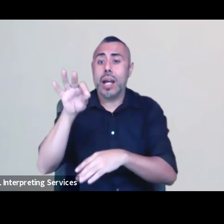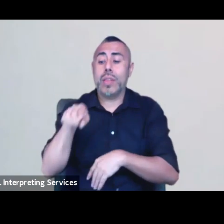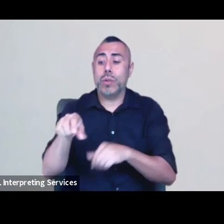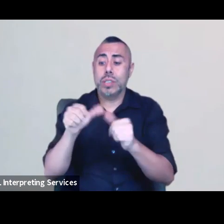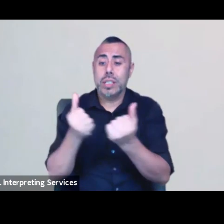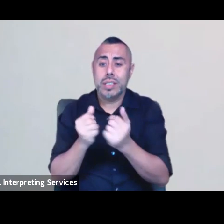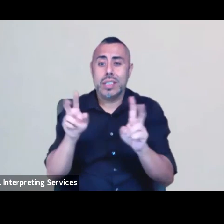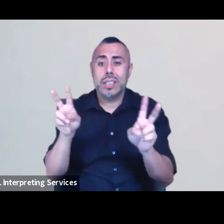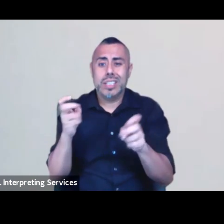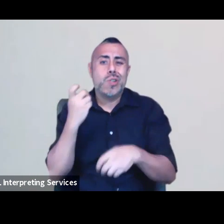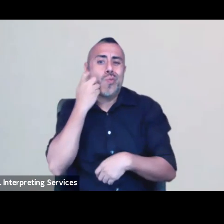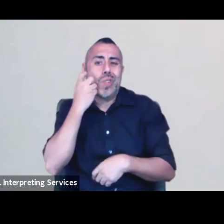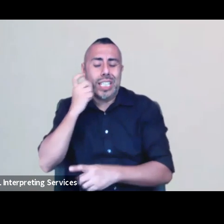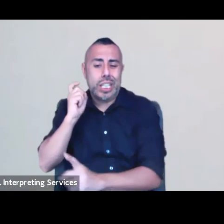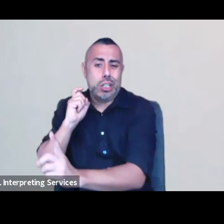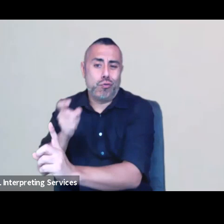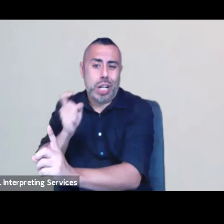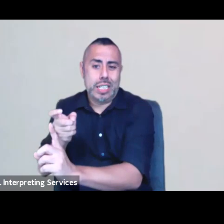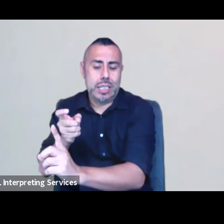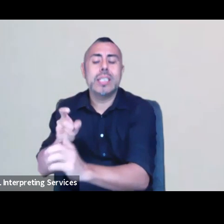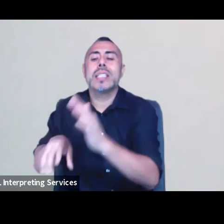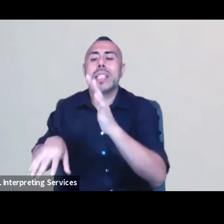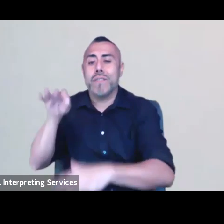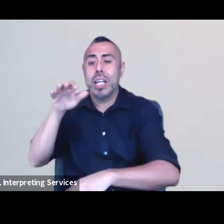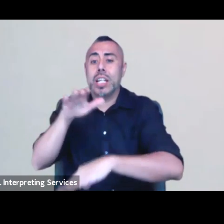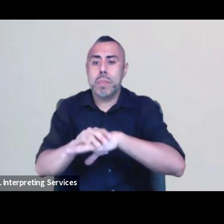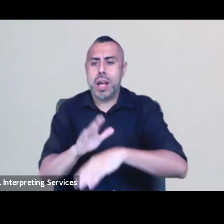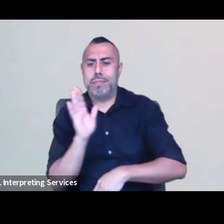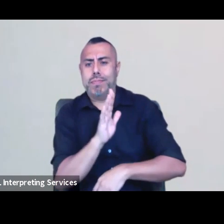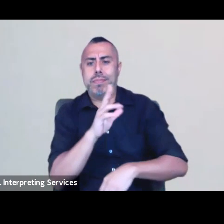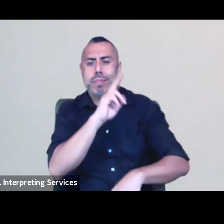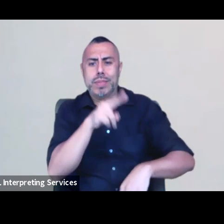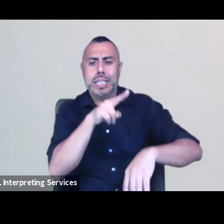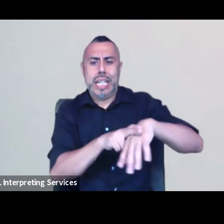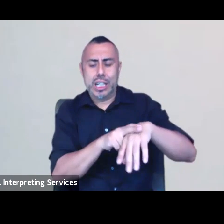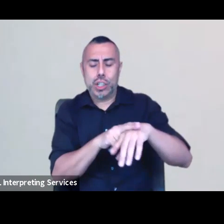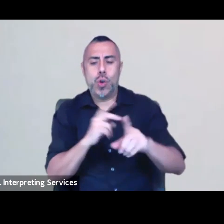on the national endowment for the arts website. (person sneezes)